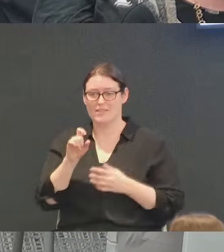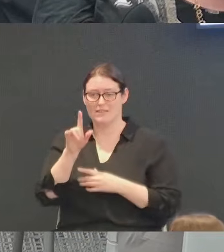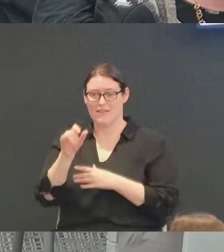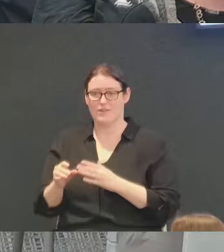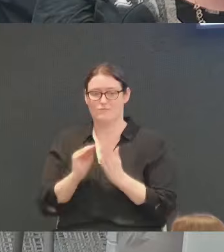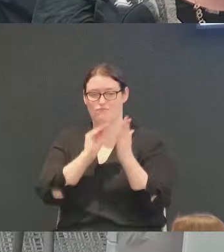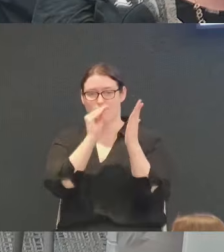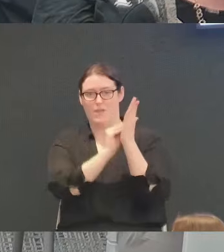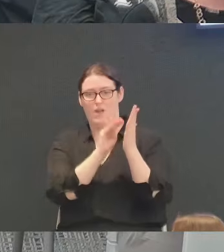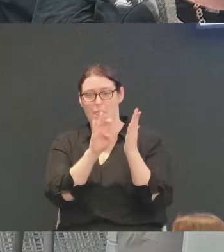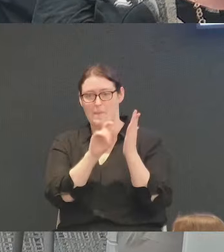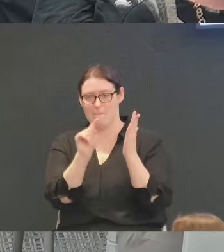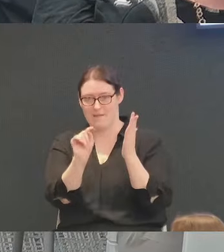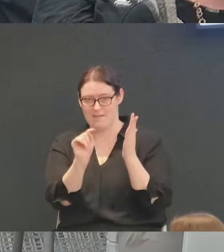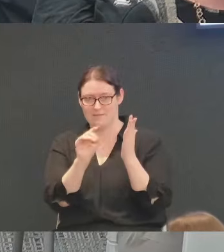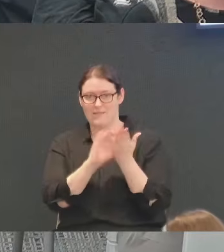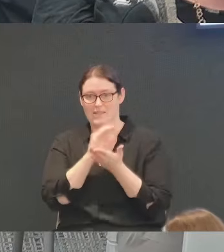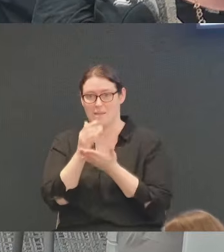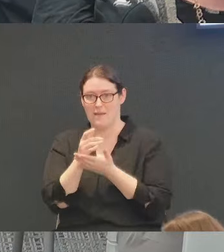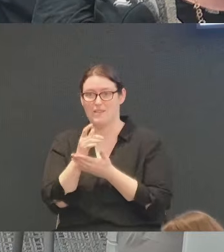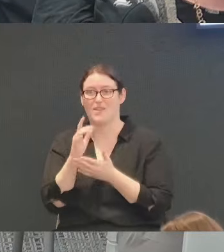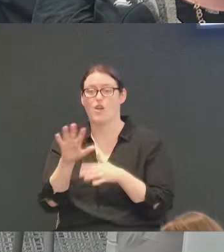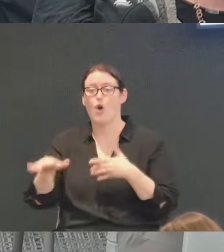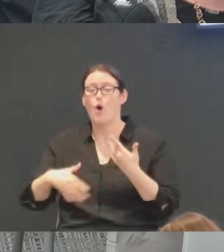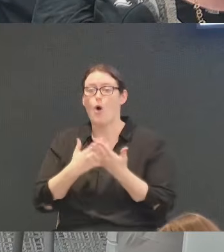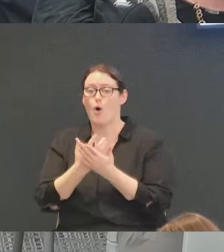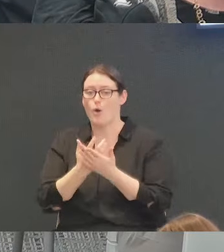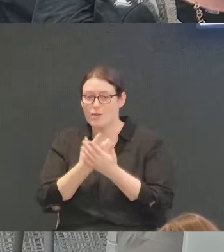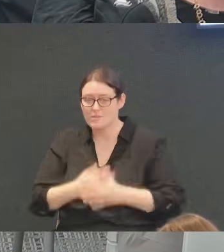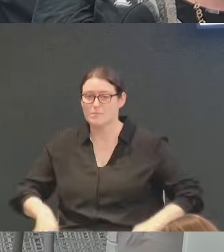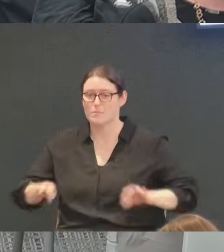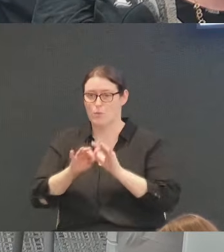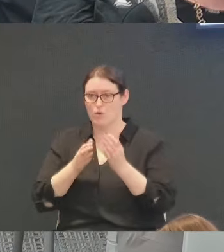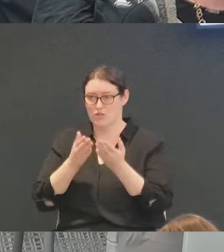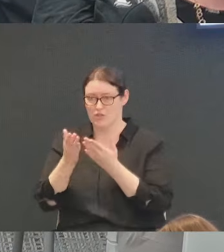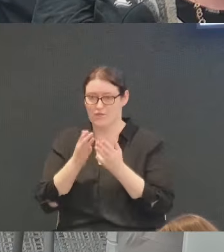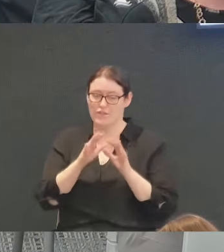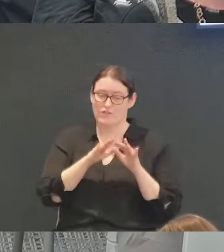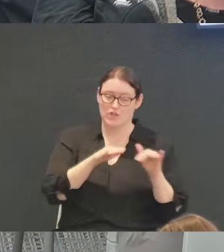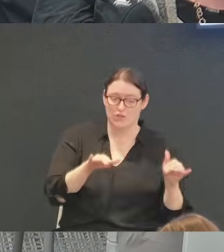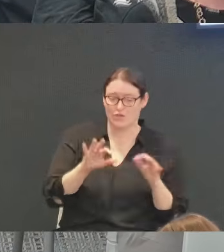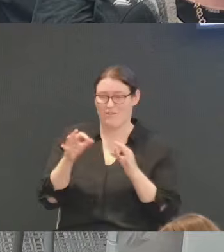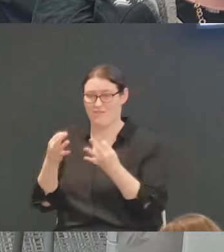at an amount that ensures critical services for our children and families remain funded.